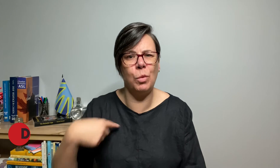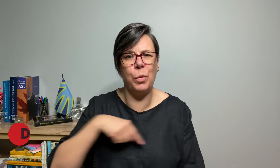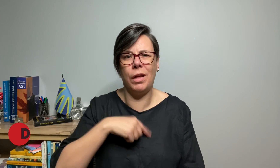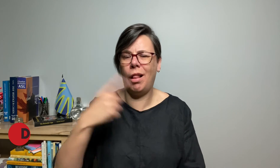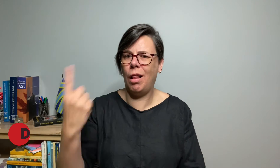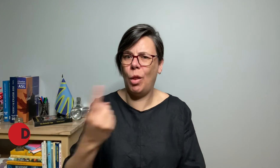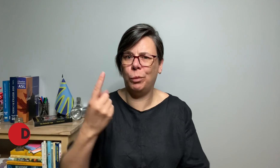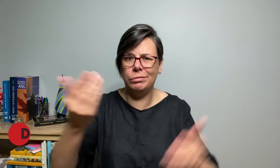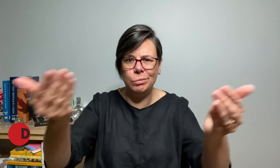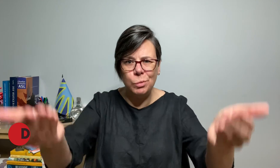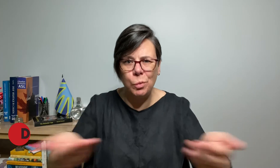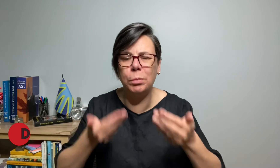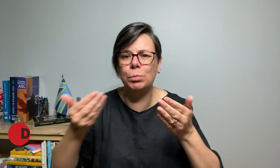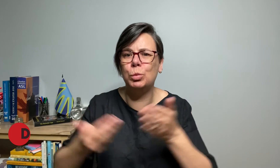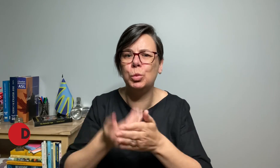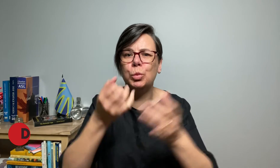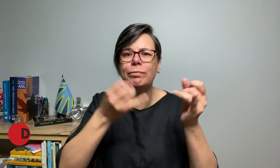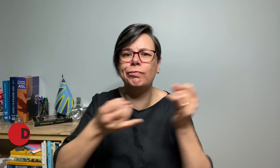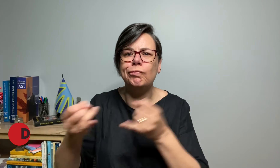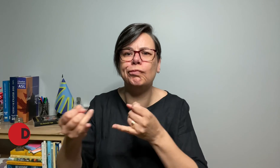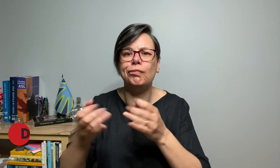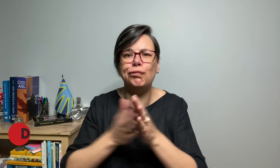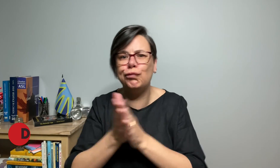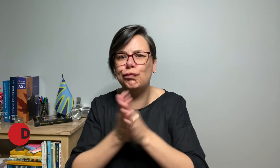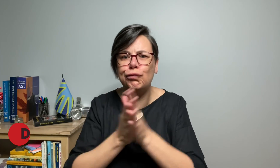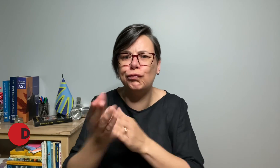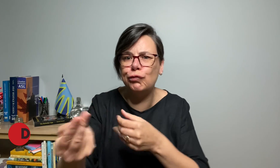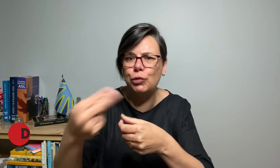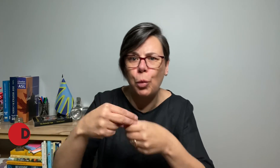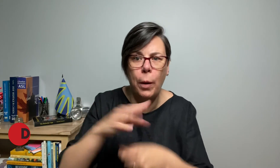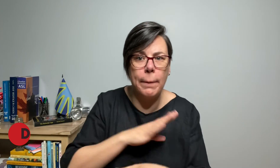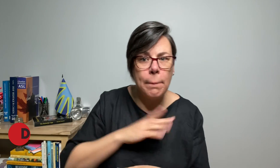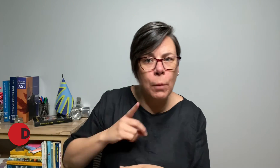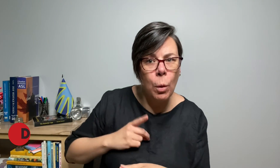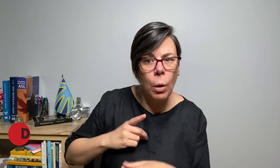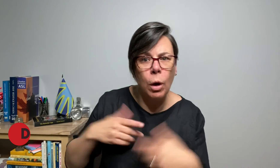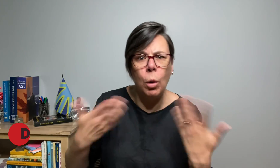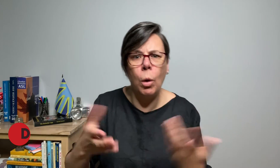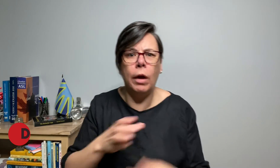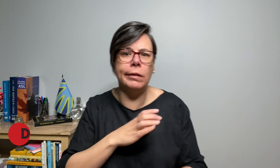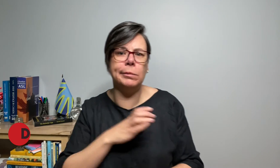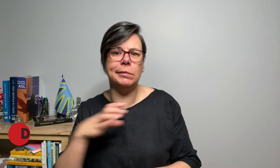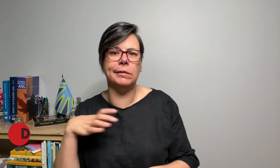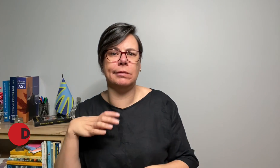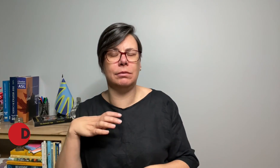OCSD always welcomes new individuals to join the board or committees,